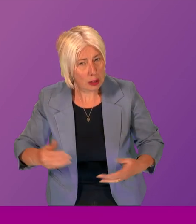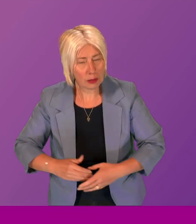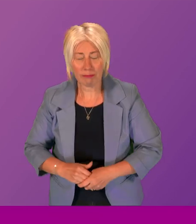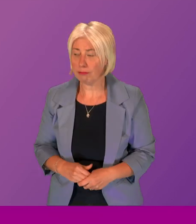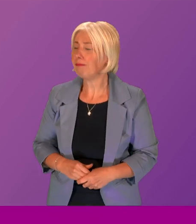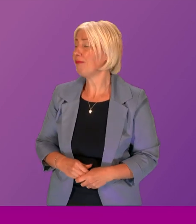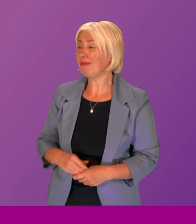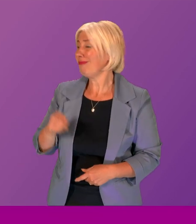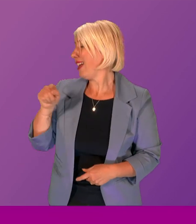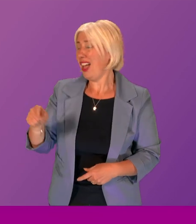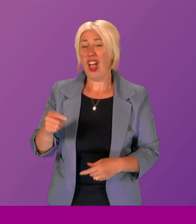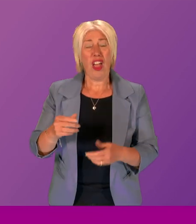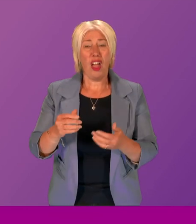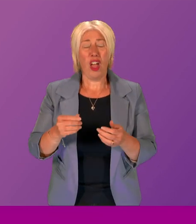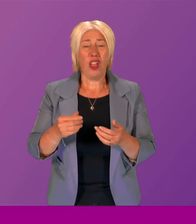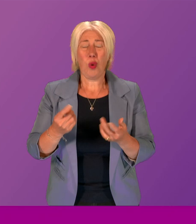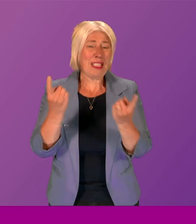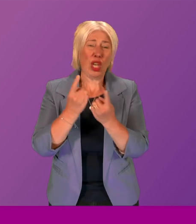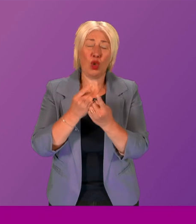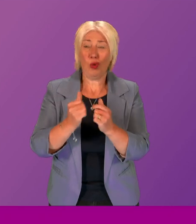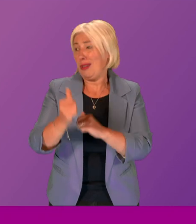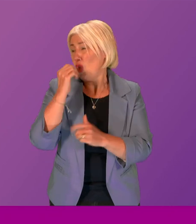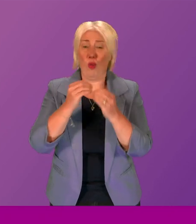These issues were rehearsed last week, but I emphasise and reiterate to Douglas